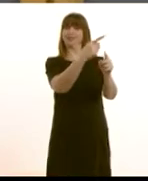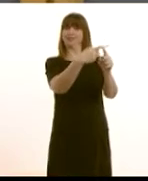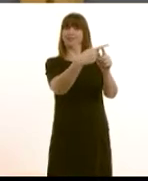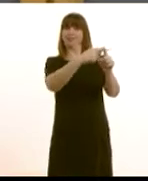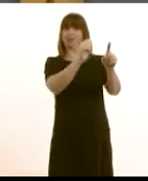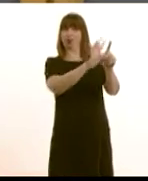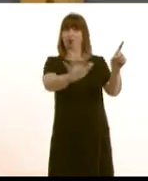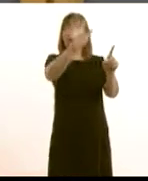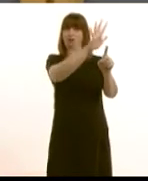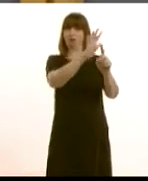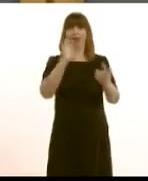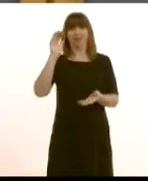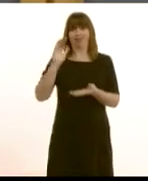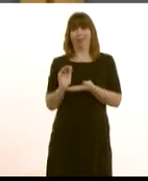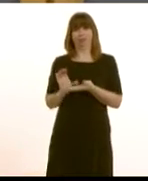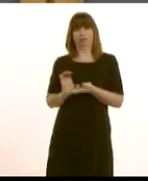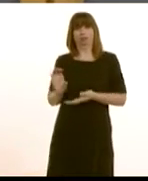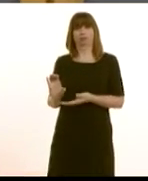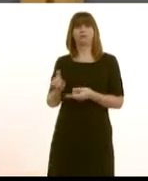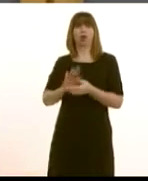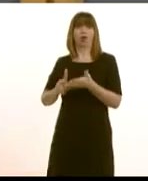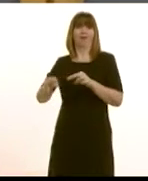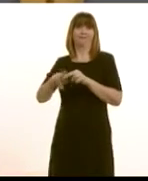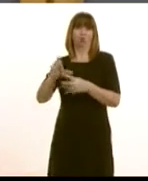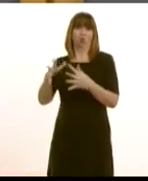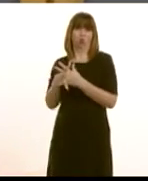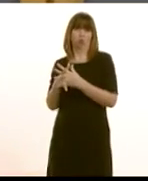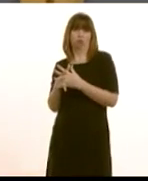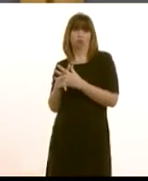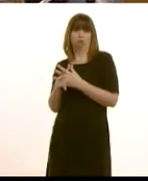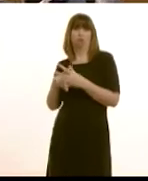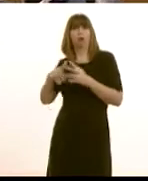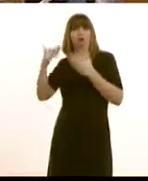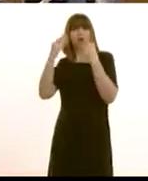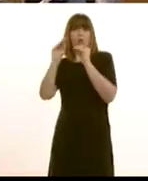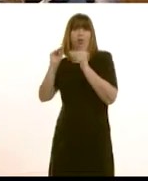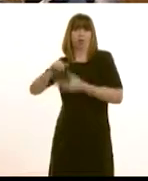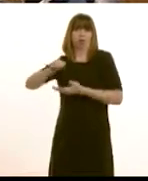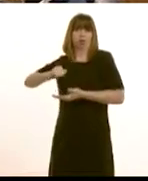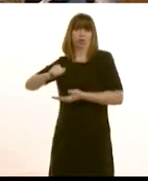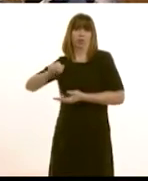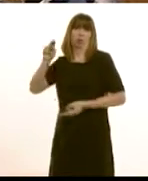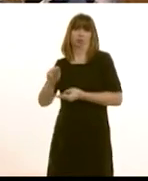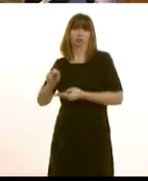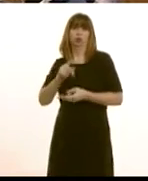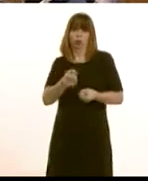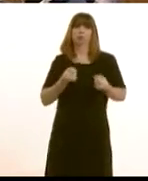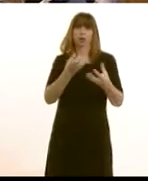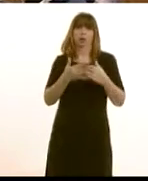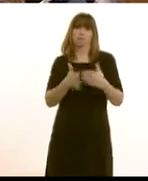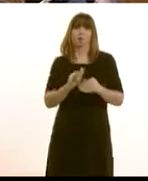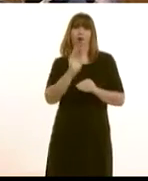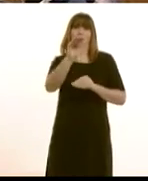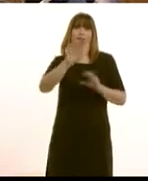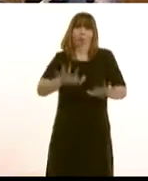will be spending on the entire HEFCW budget. Are you prepared to confirm that that is the